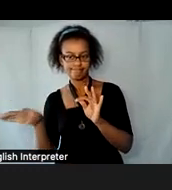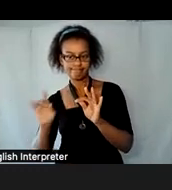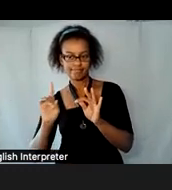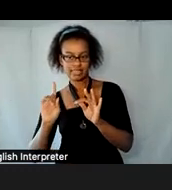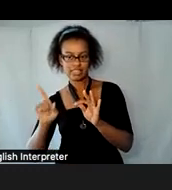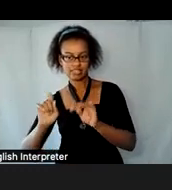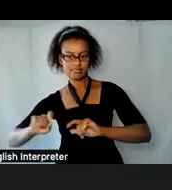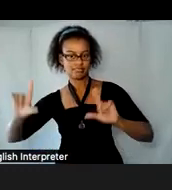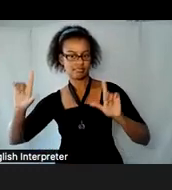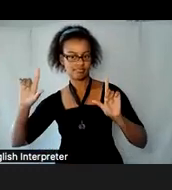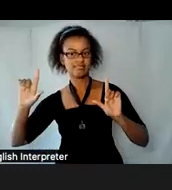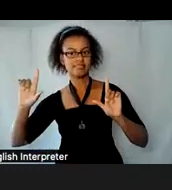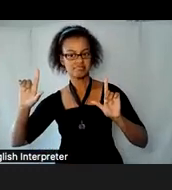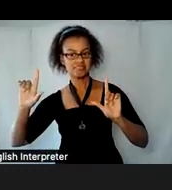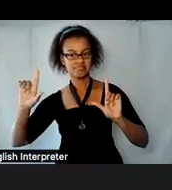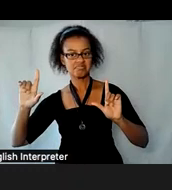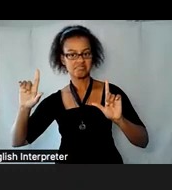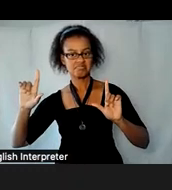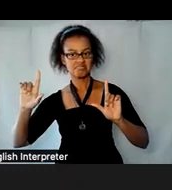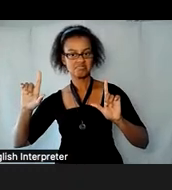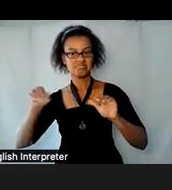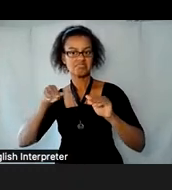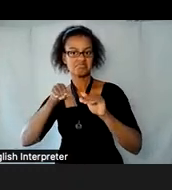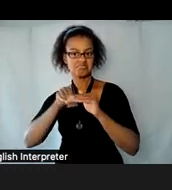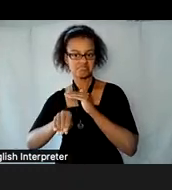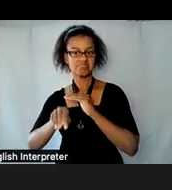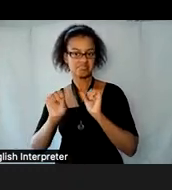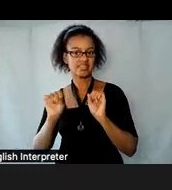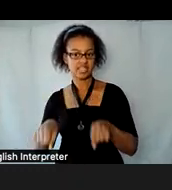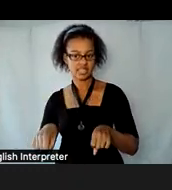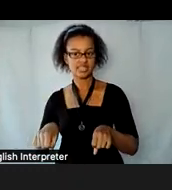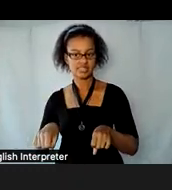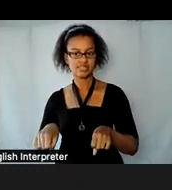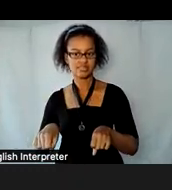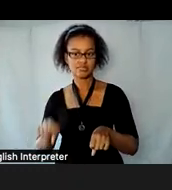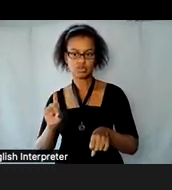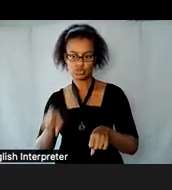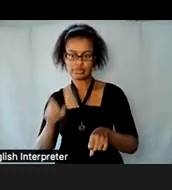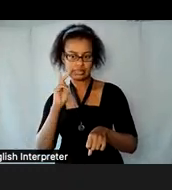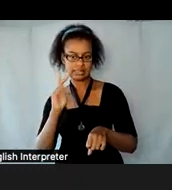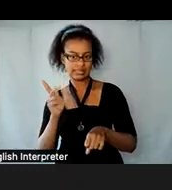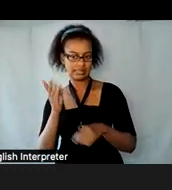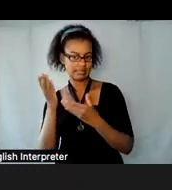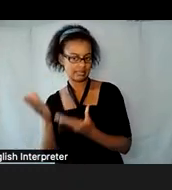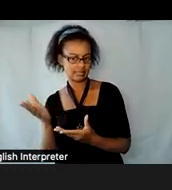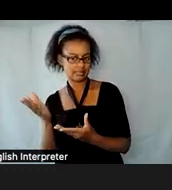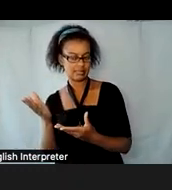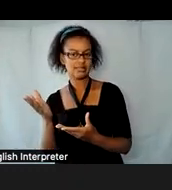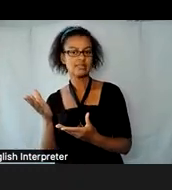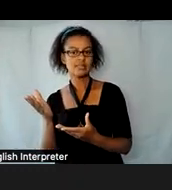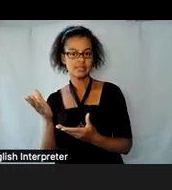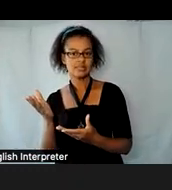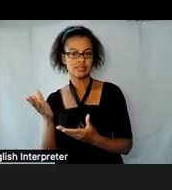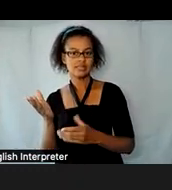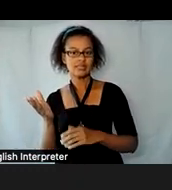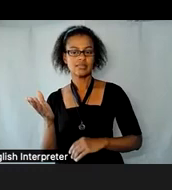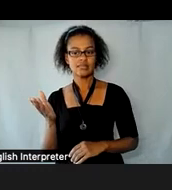able to access all the links and we will also include all these links and contacts into